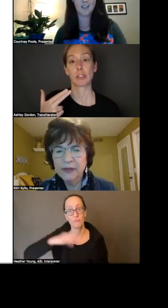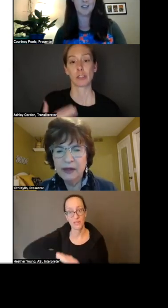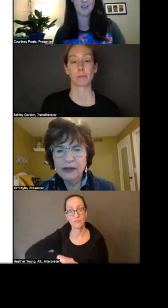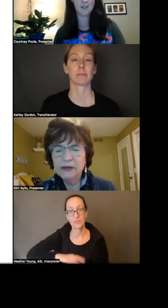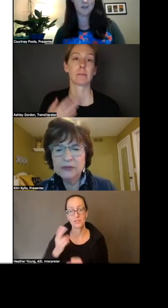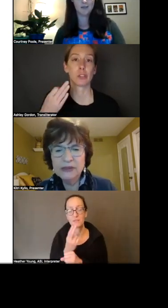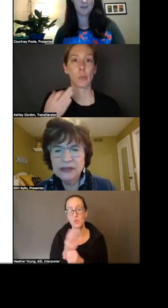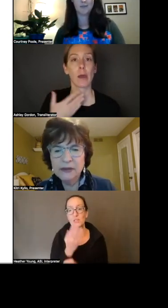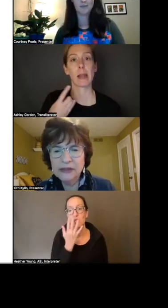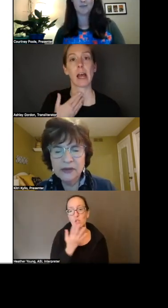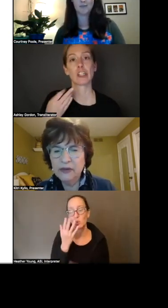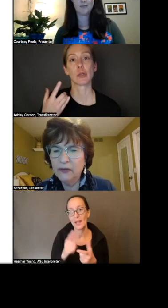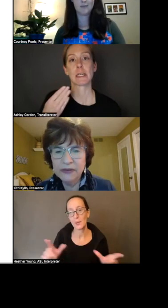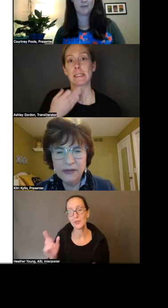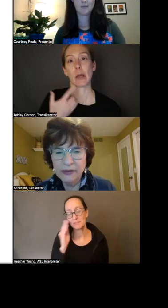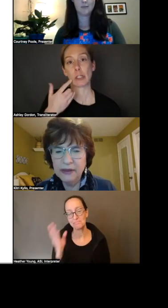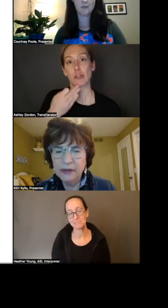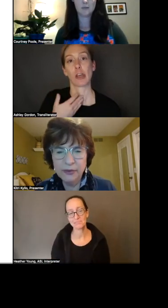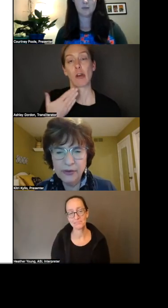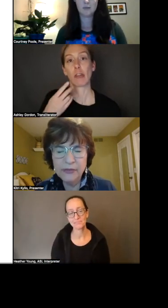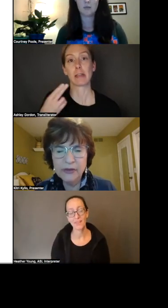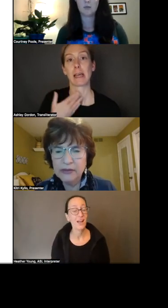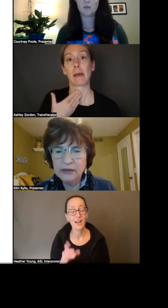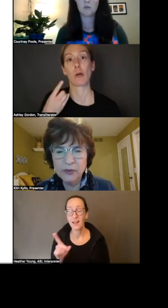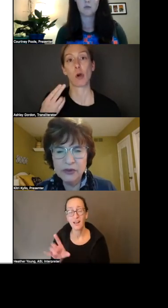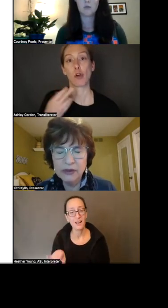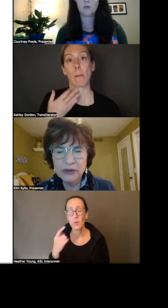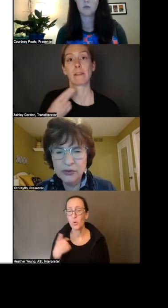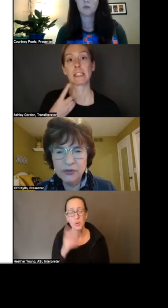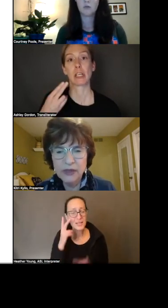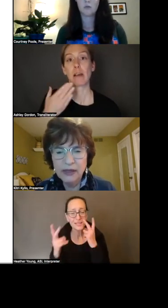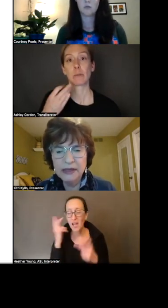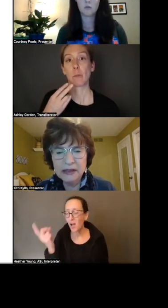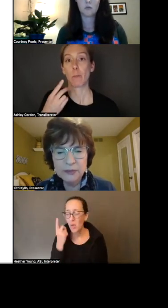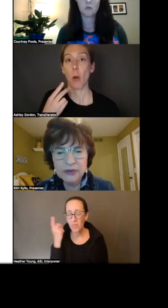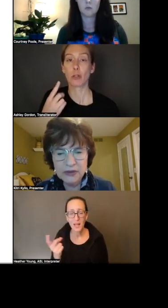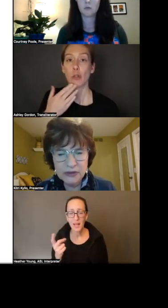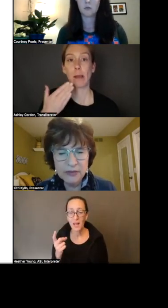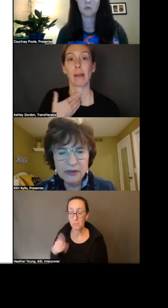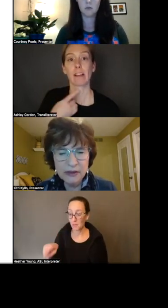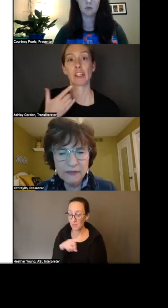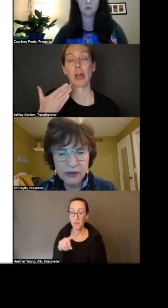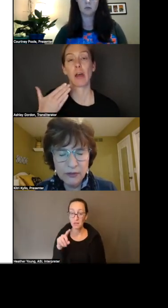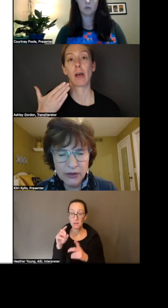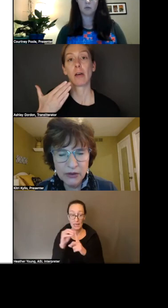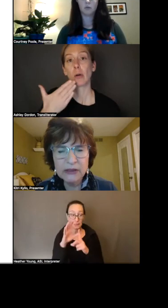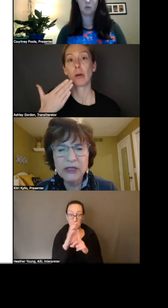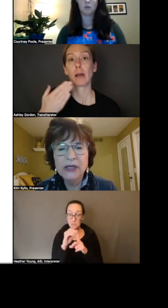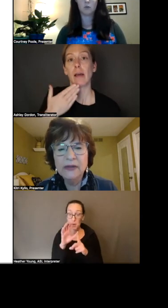And I just wanna say, we saw it all the time in our program of kids exposed to English through an accessible system of cued American English.